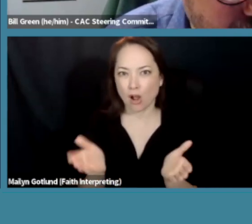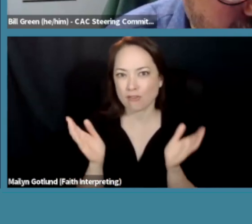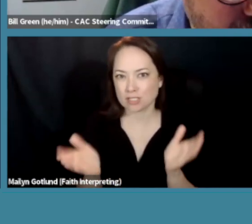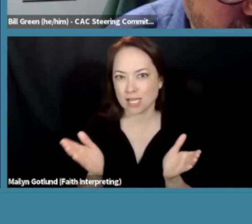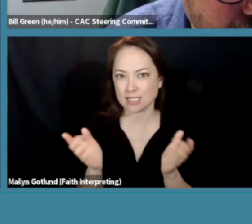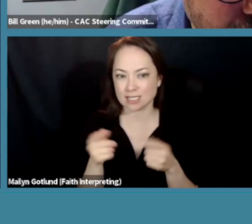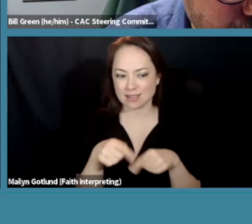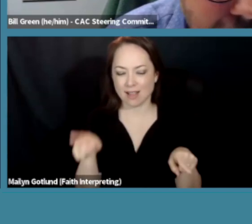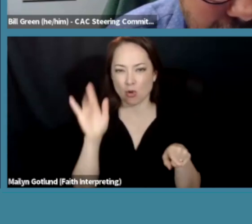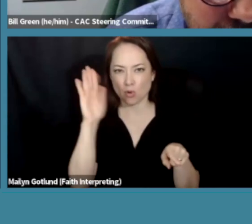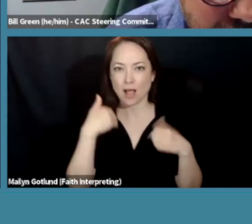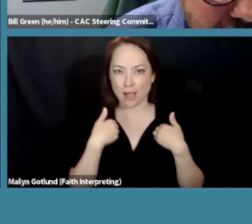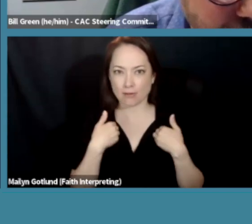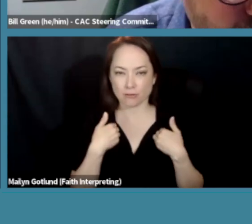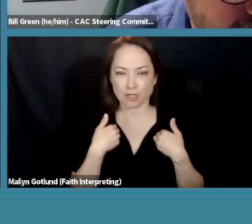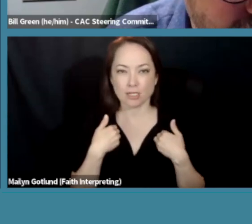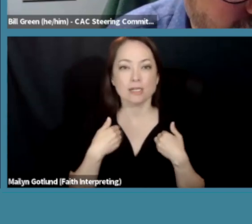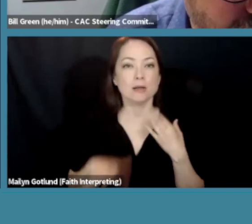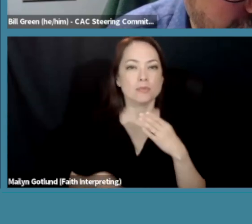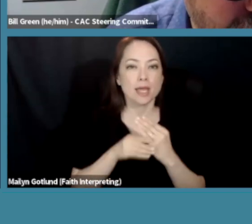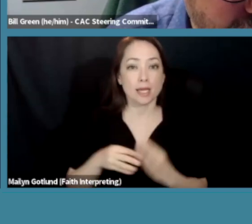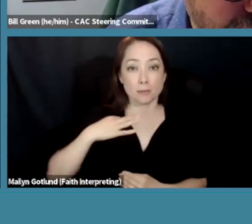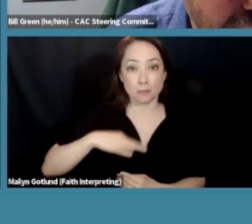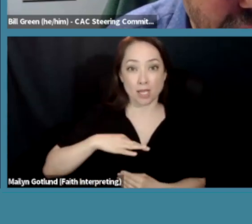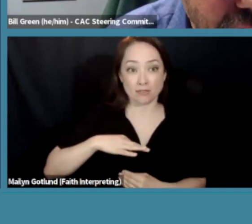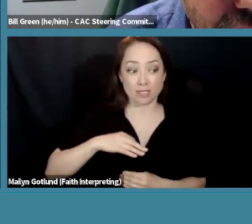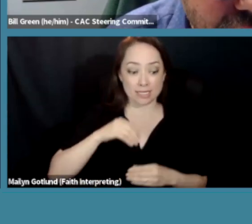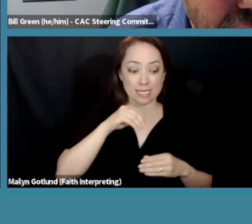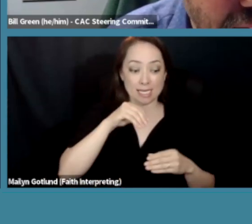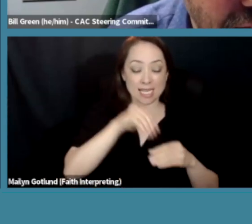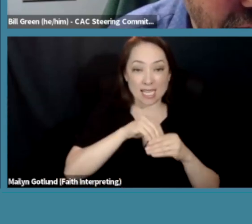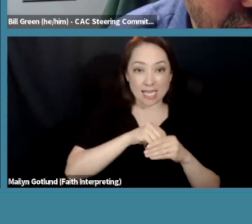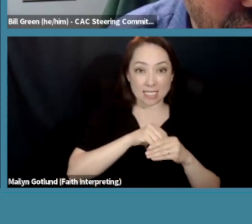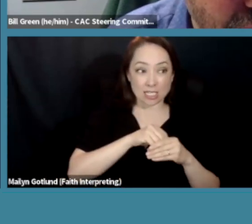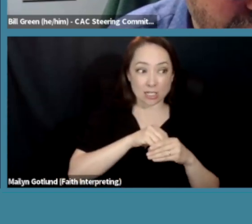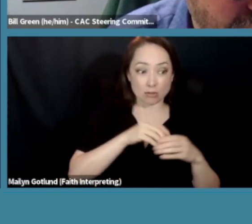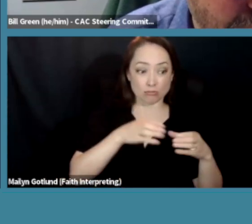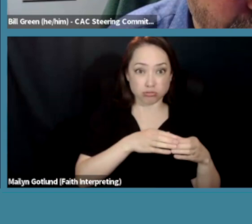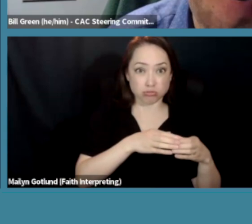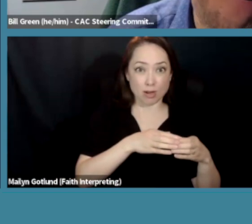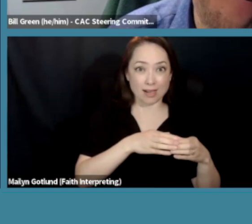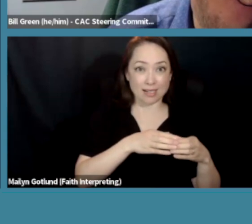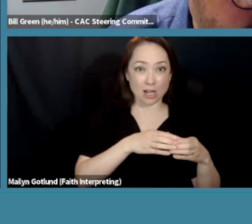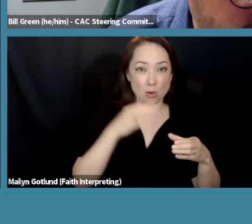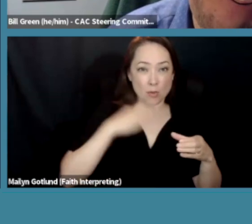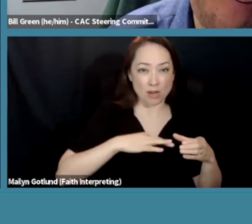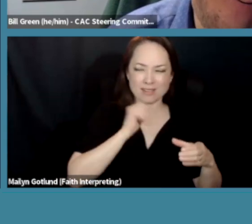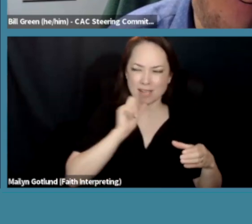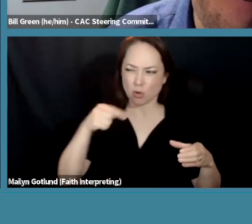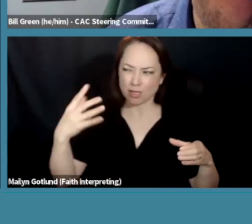It's an added benefit in what internally you might get, not just the external benefits from that also.